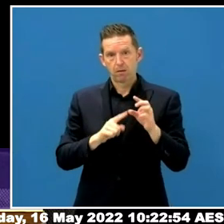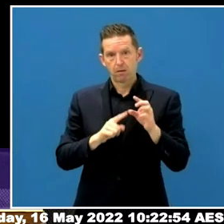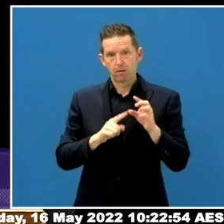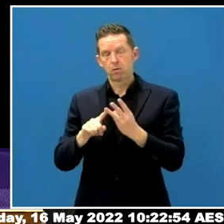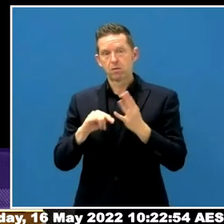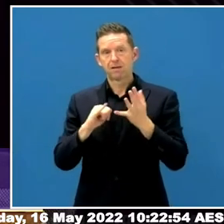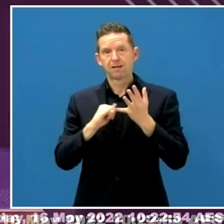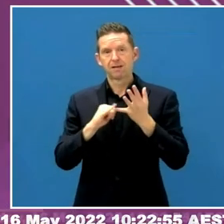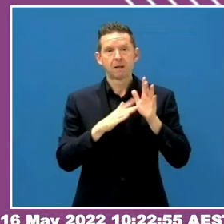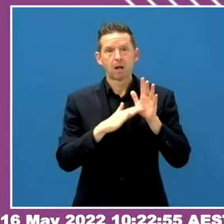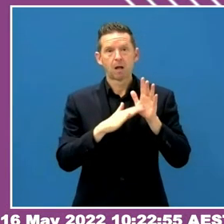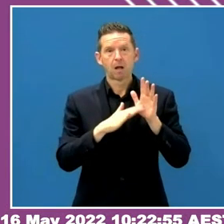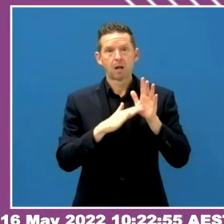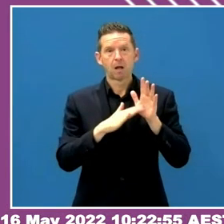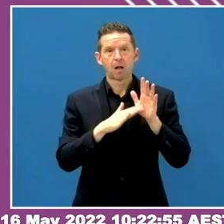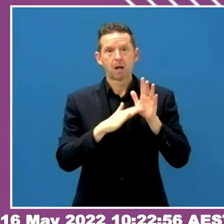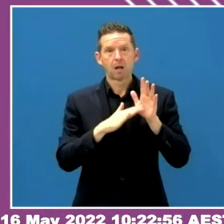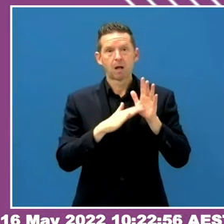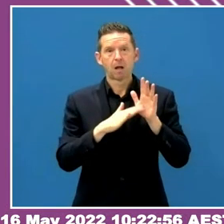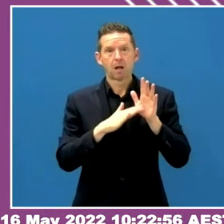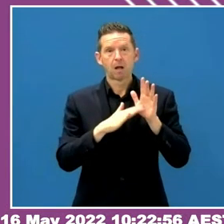each of their mothers will give evidence later today.